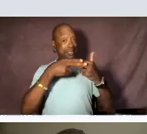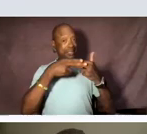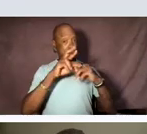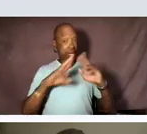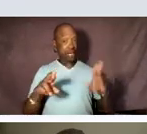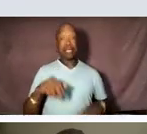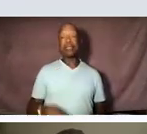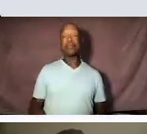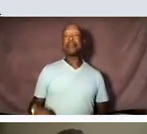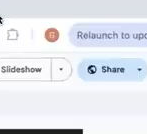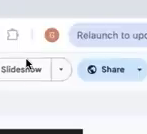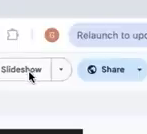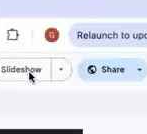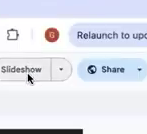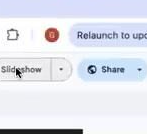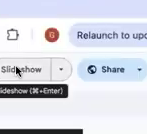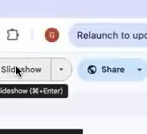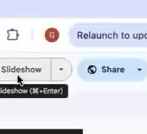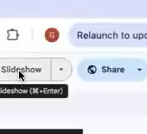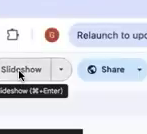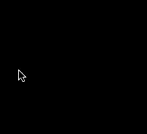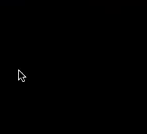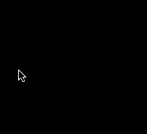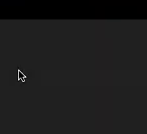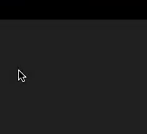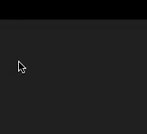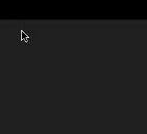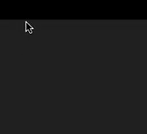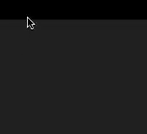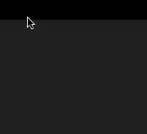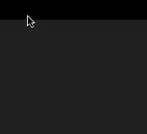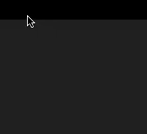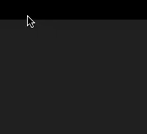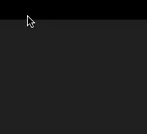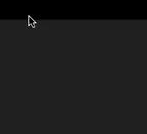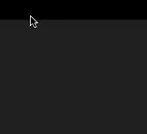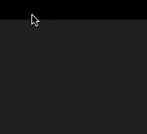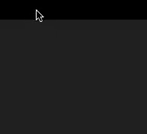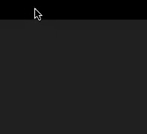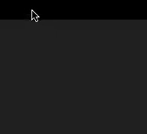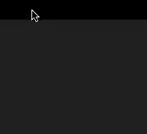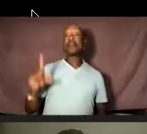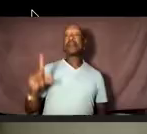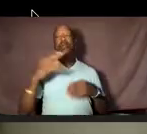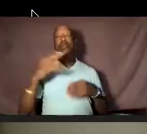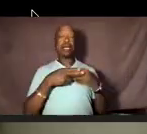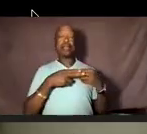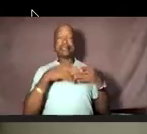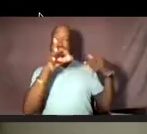our speakers please keep remembering to describe uh your own appearance um and your slides thank